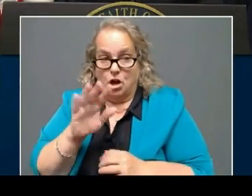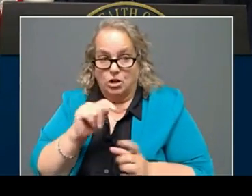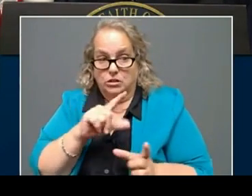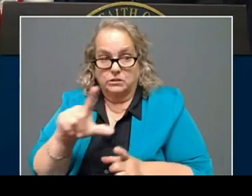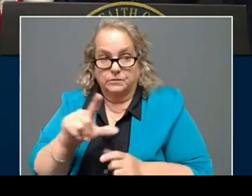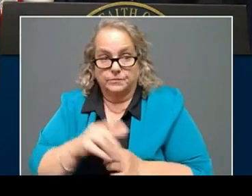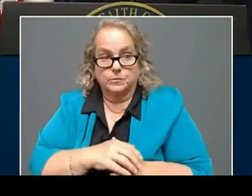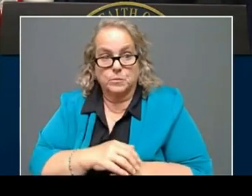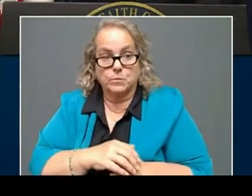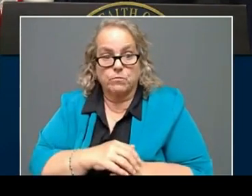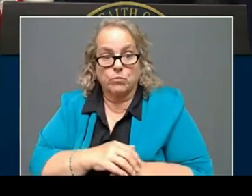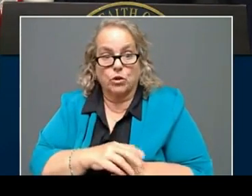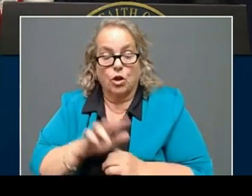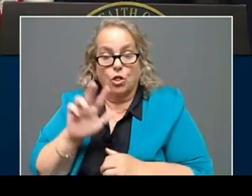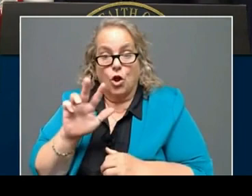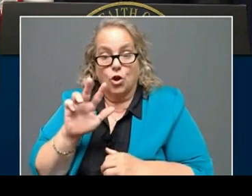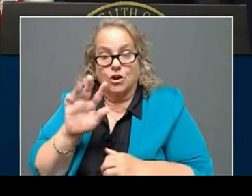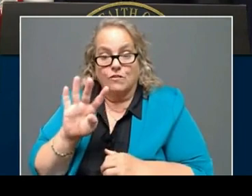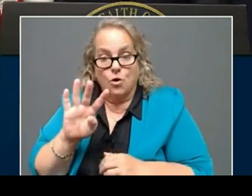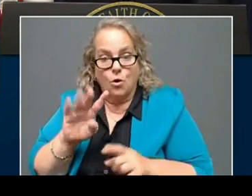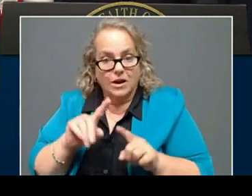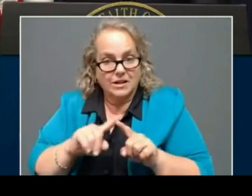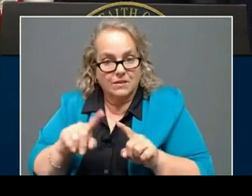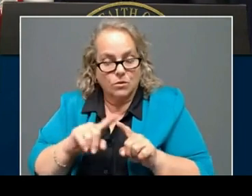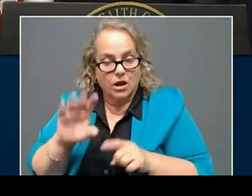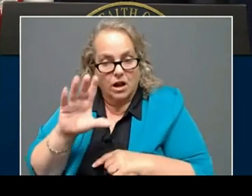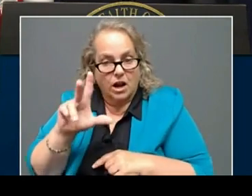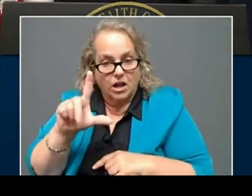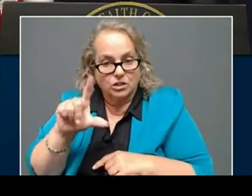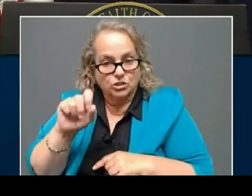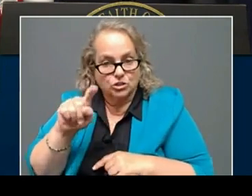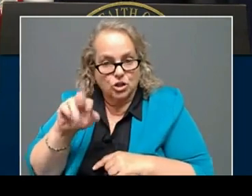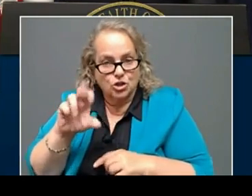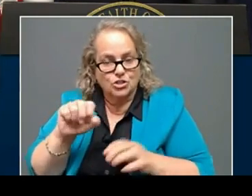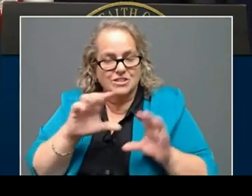clusters, that is again, this is just based on information we received from